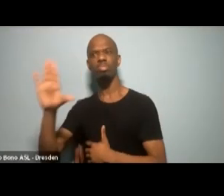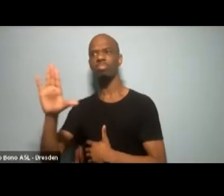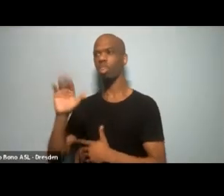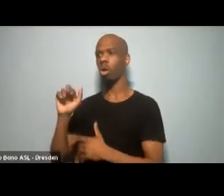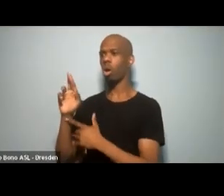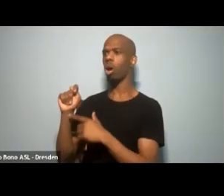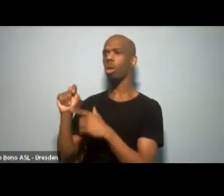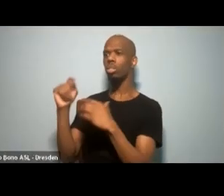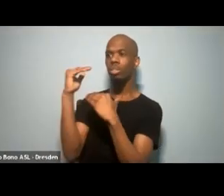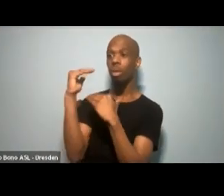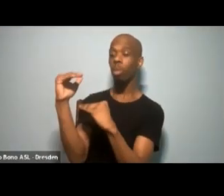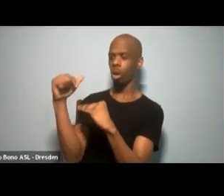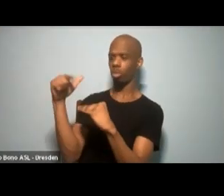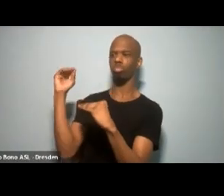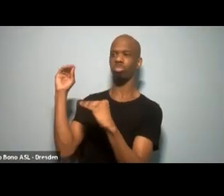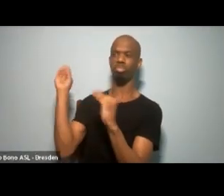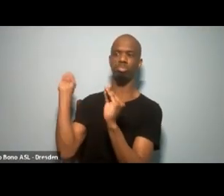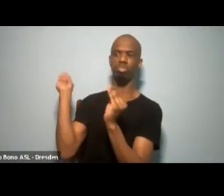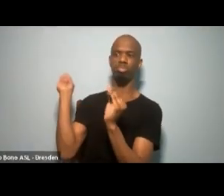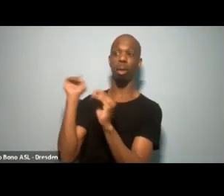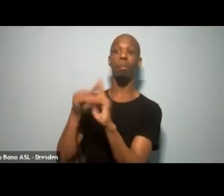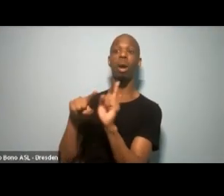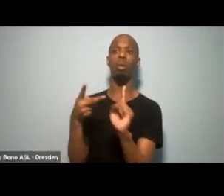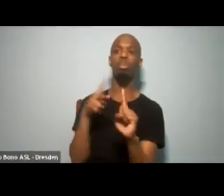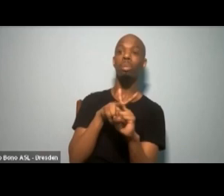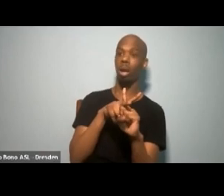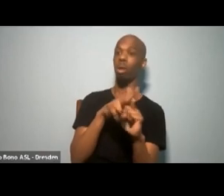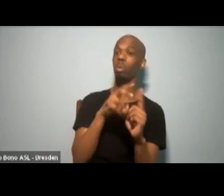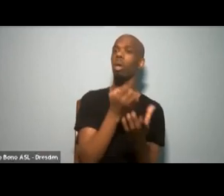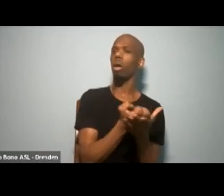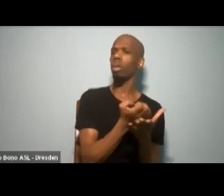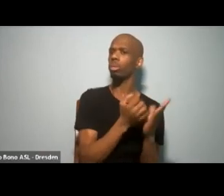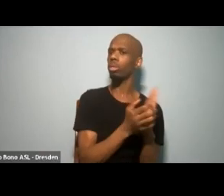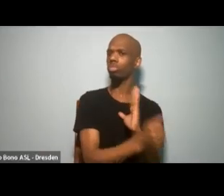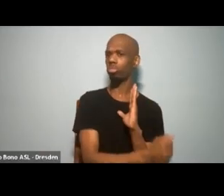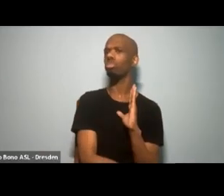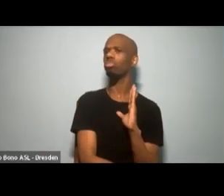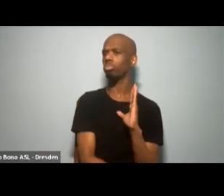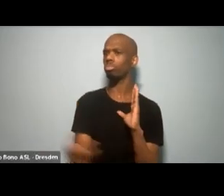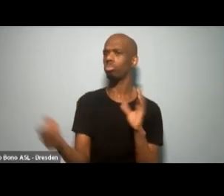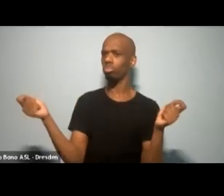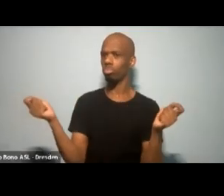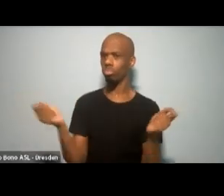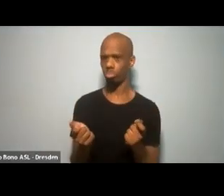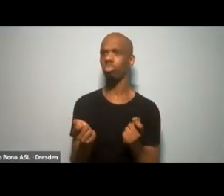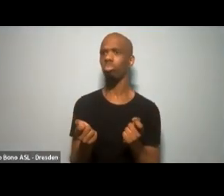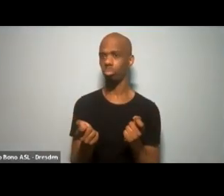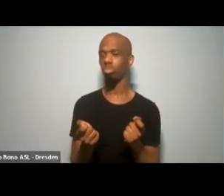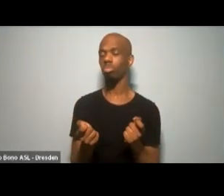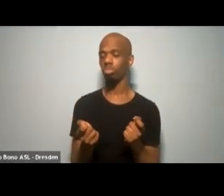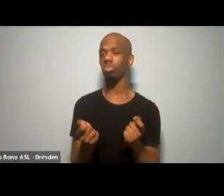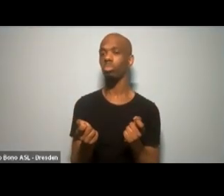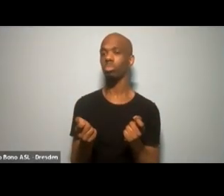We are innovating National Theatre at the moment, massively